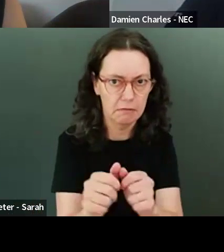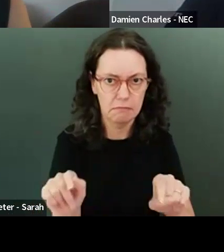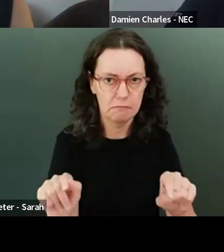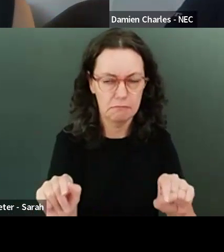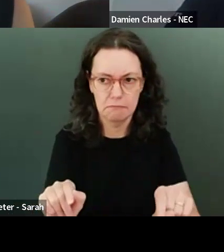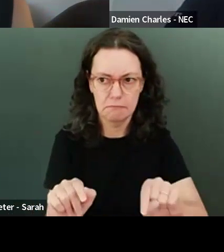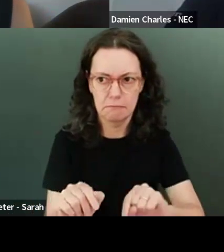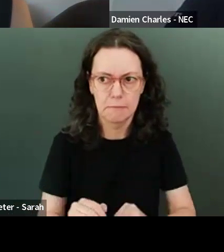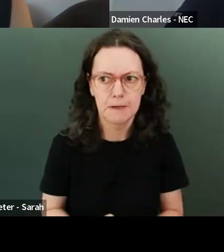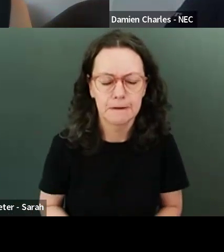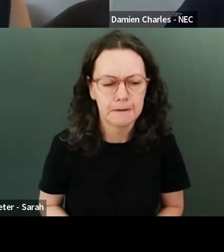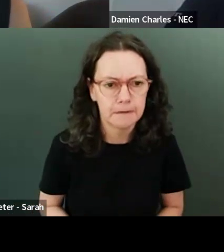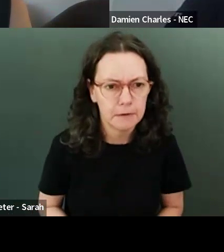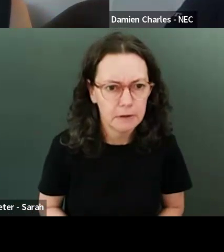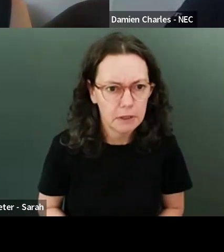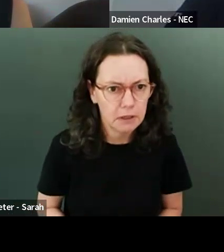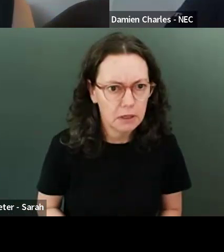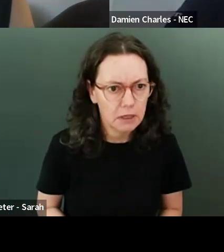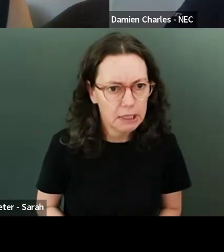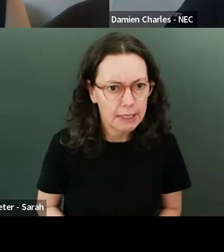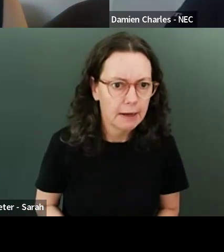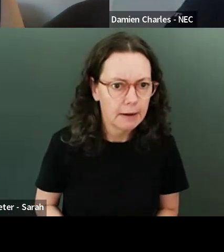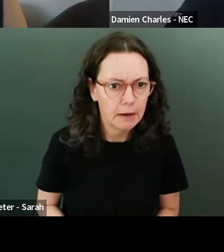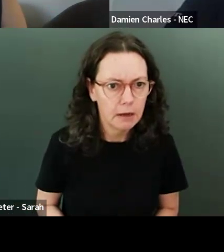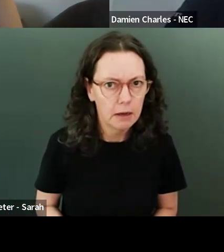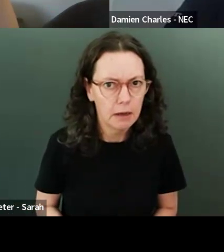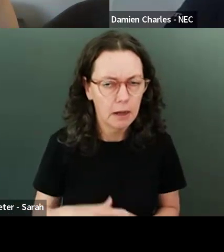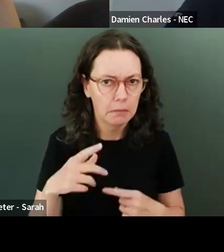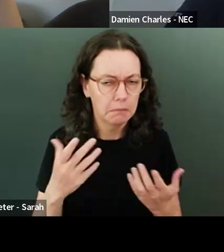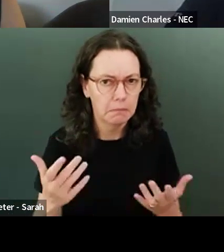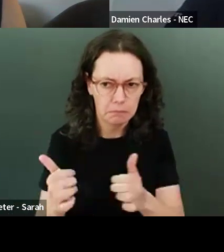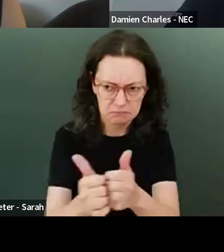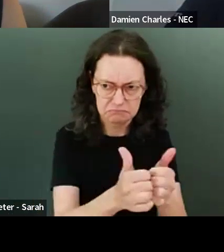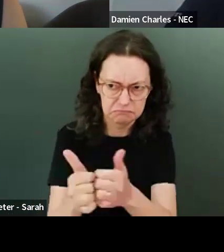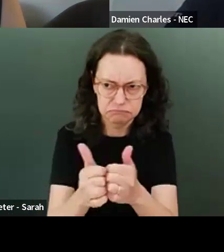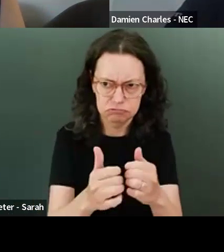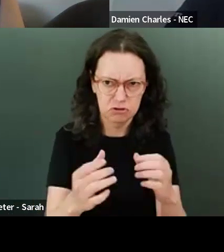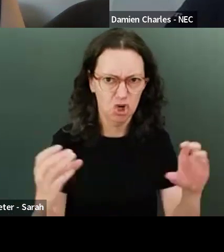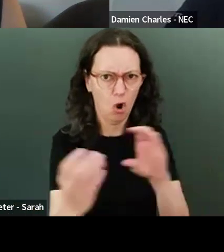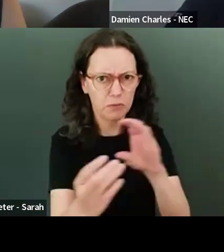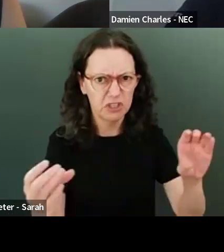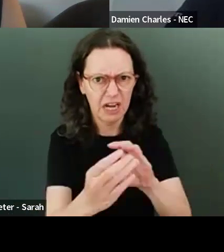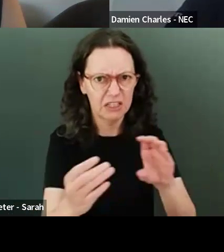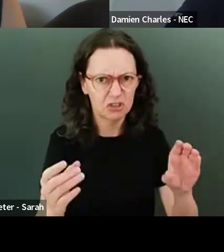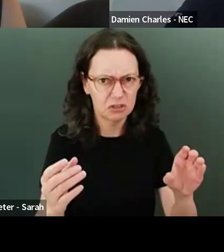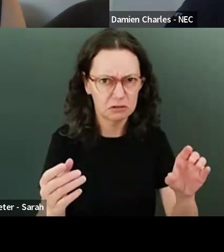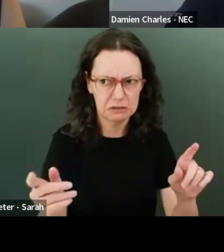suppose in terms of communication and